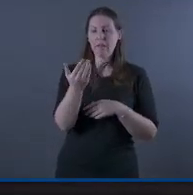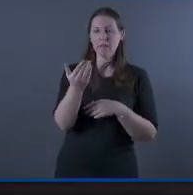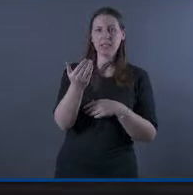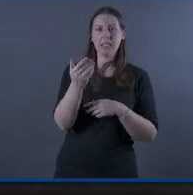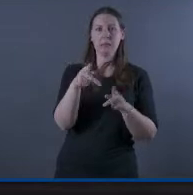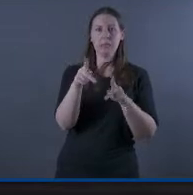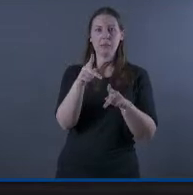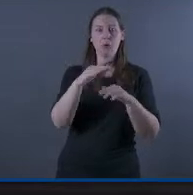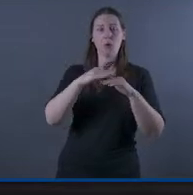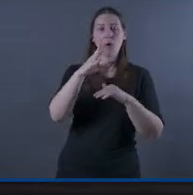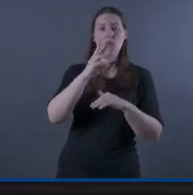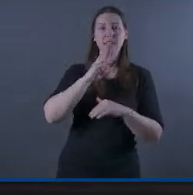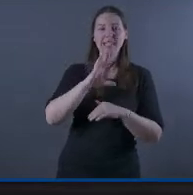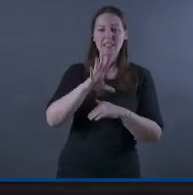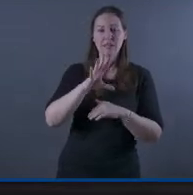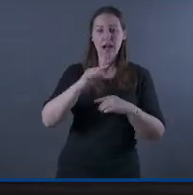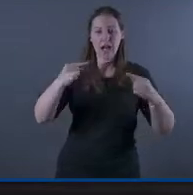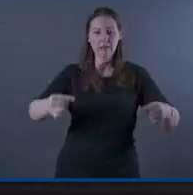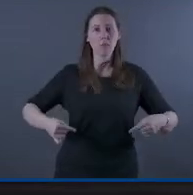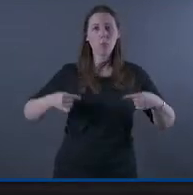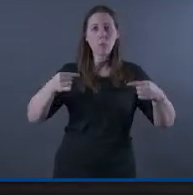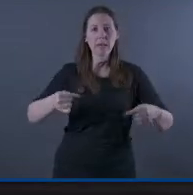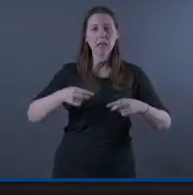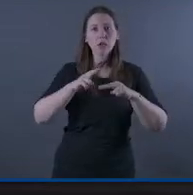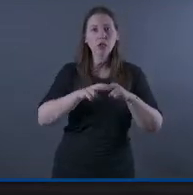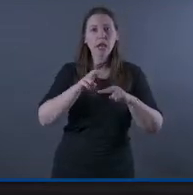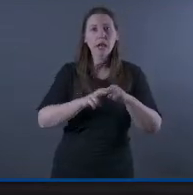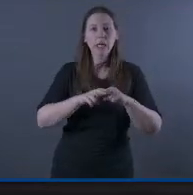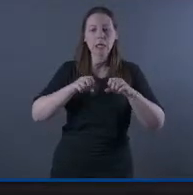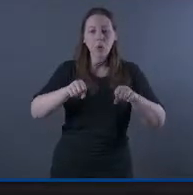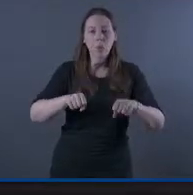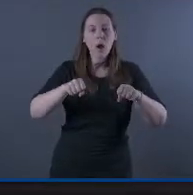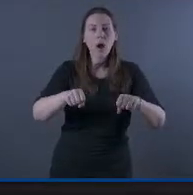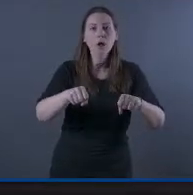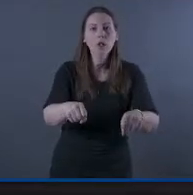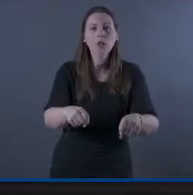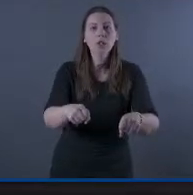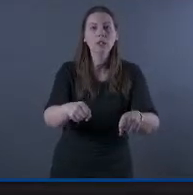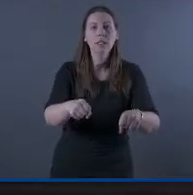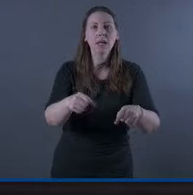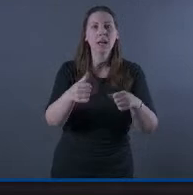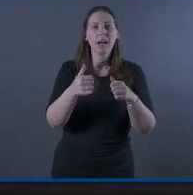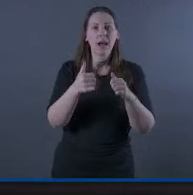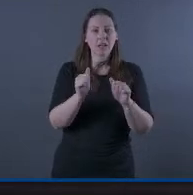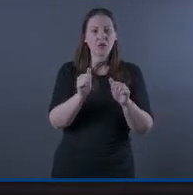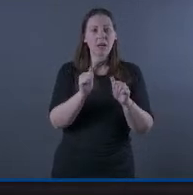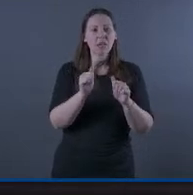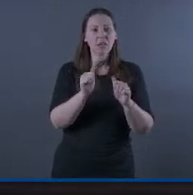that were there in wheelchairs or walkers. And I made a point to try to touch base with six or seven of them after their experience,